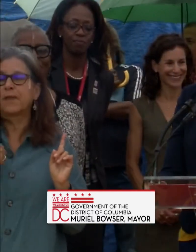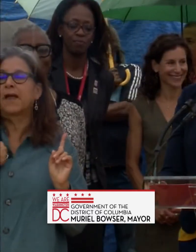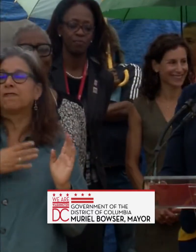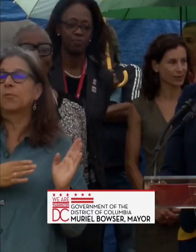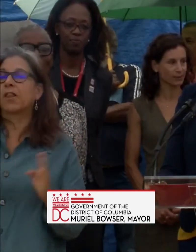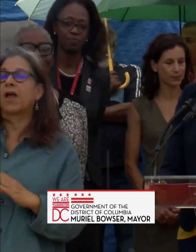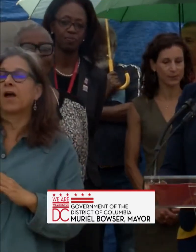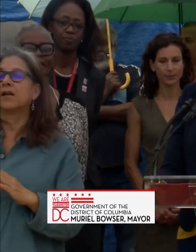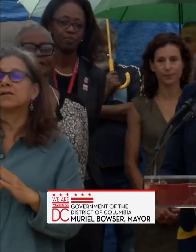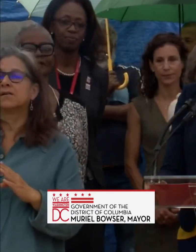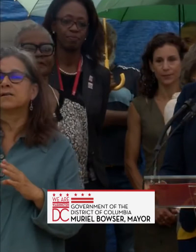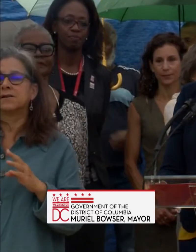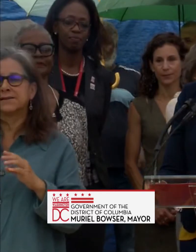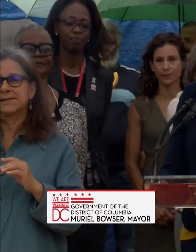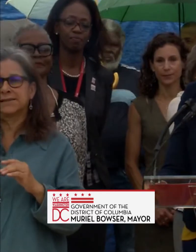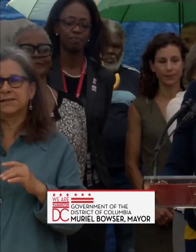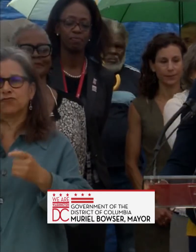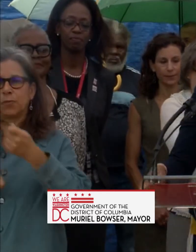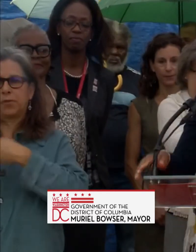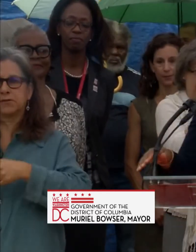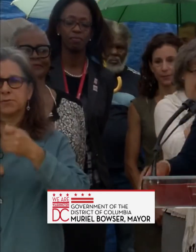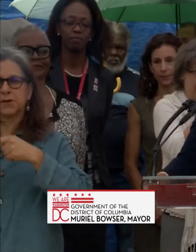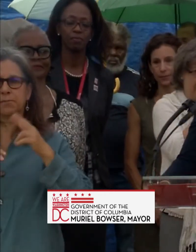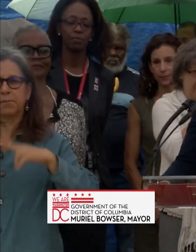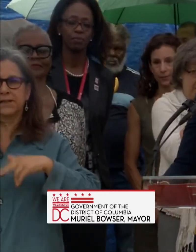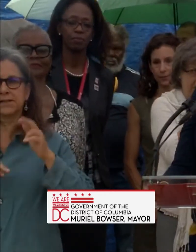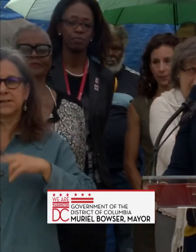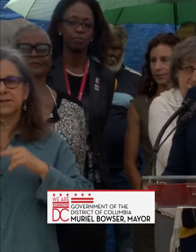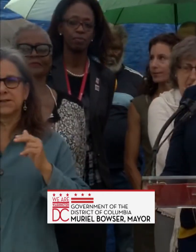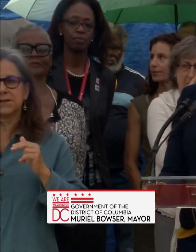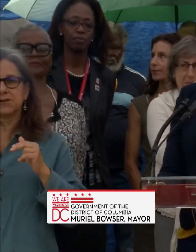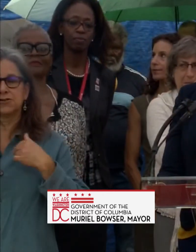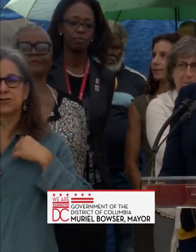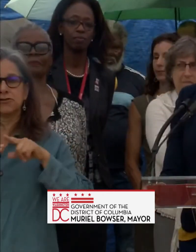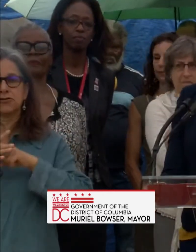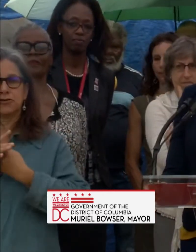WE ARE ABLE TO START THREE OF THOSE FACILITIES RIGHT NOW.